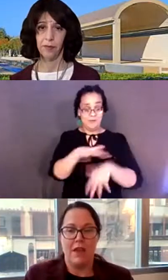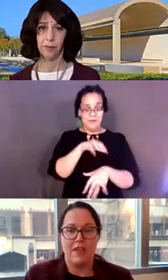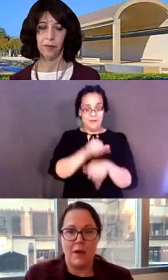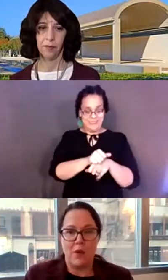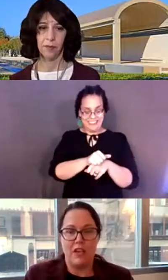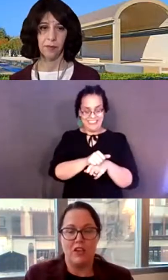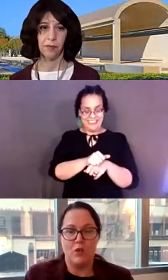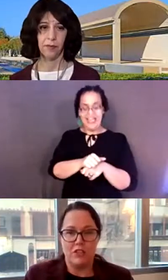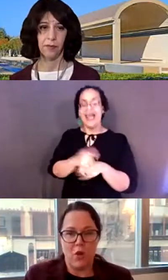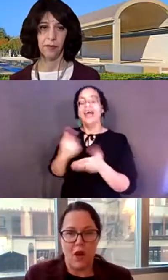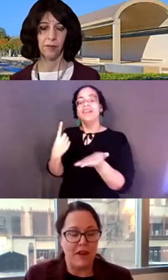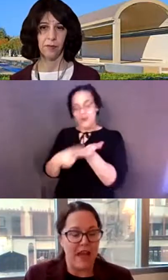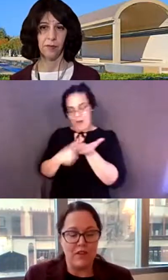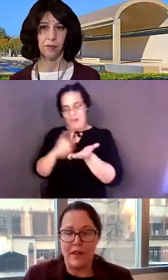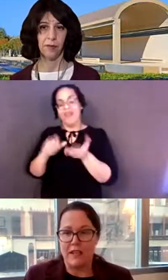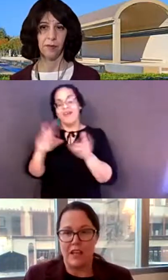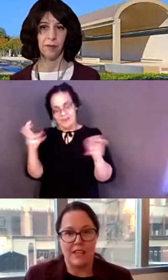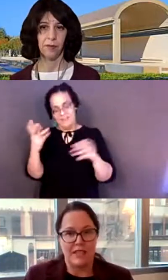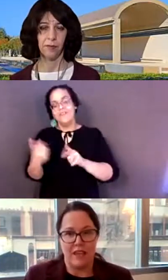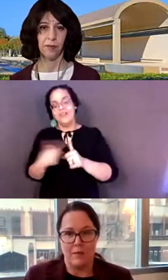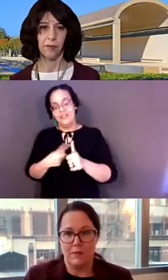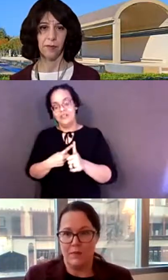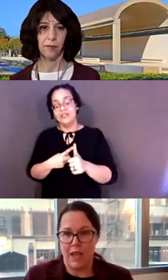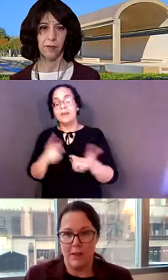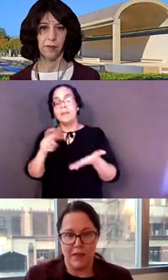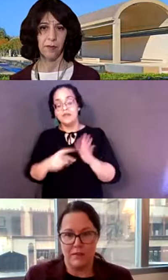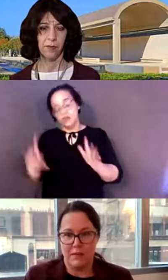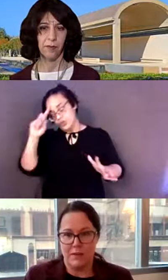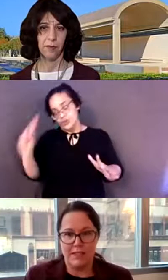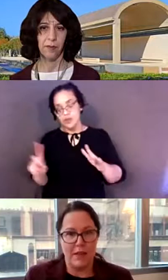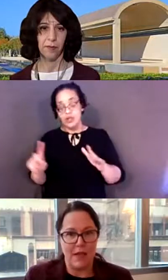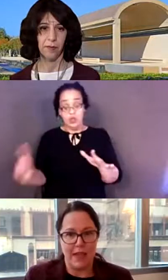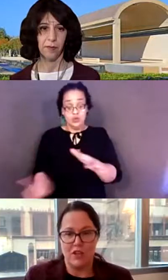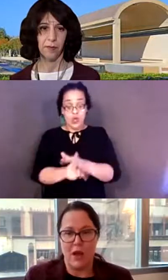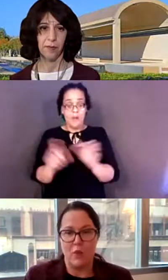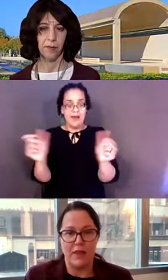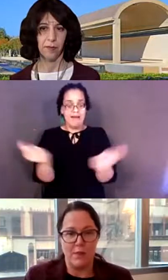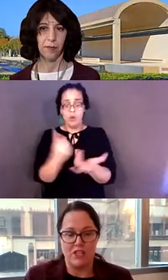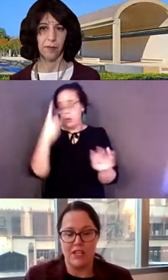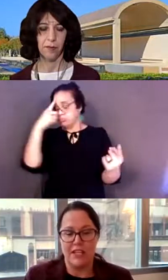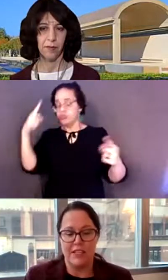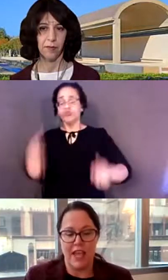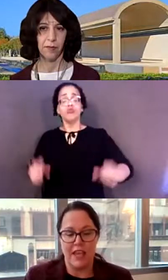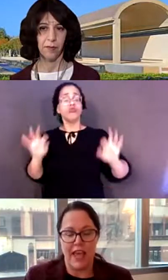That way you can show up and everybody is on the same game plan, the same page